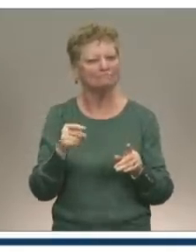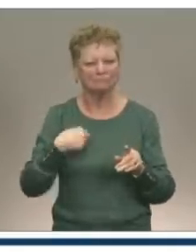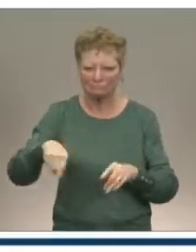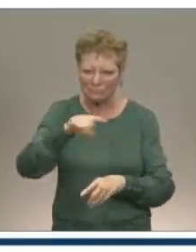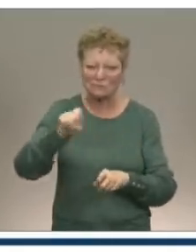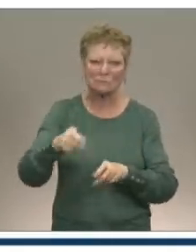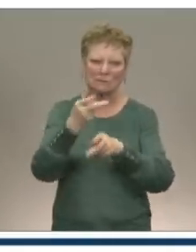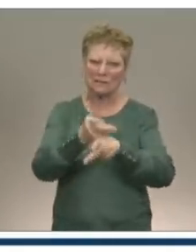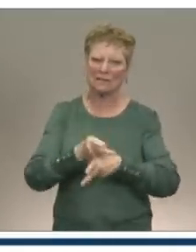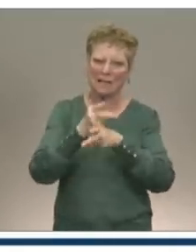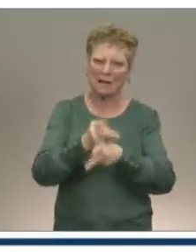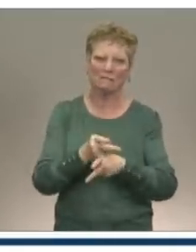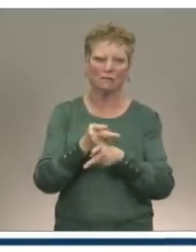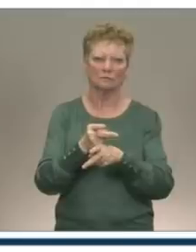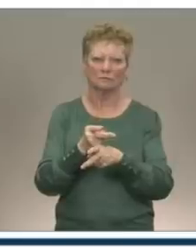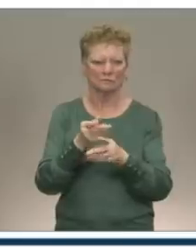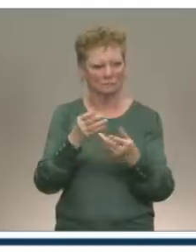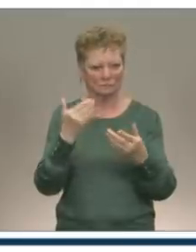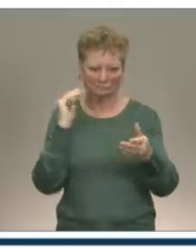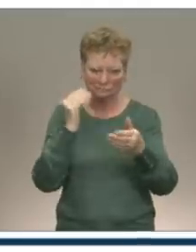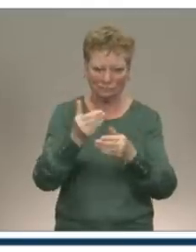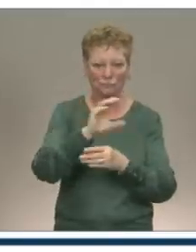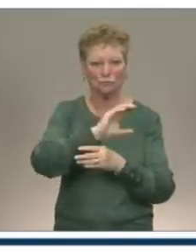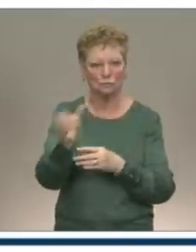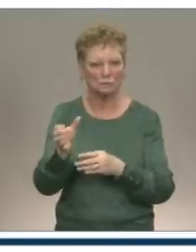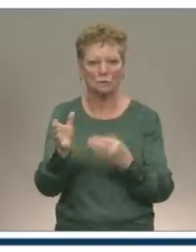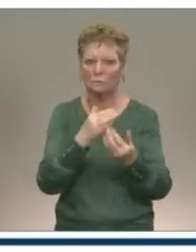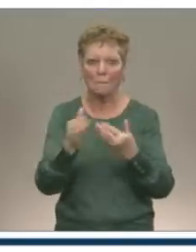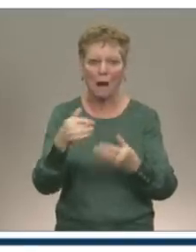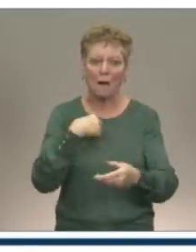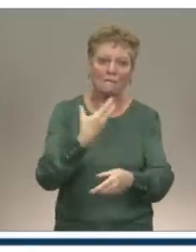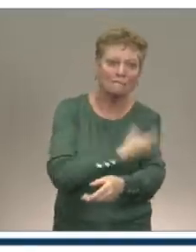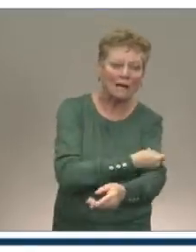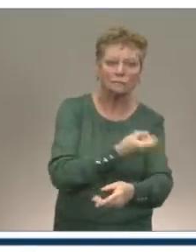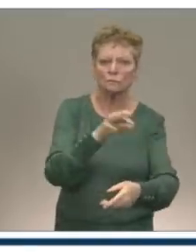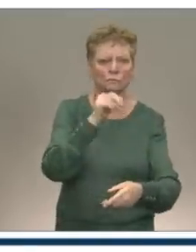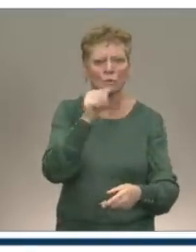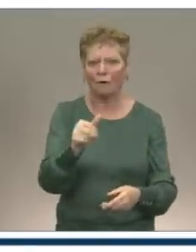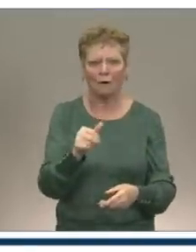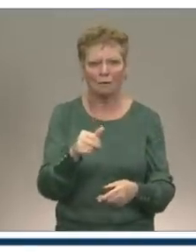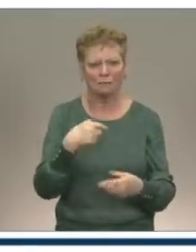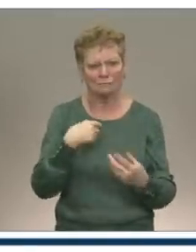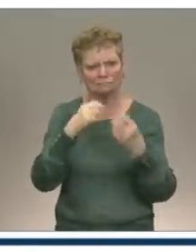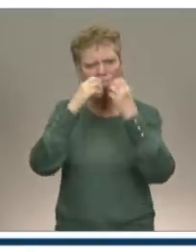holidays regardless of our vaccination status to protect our loved ones and our communities